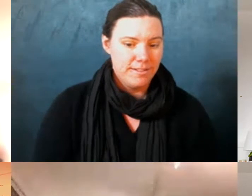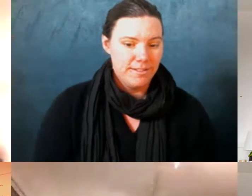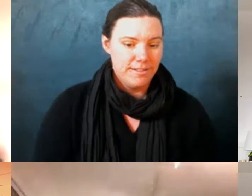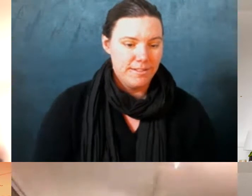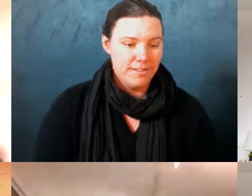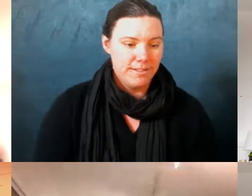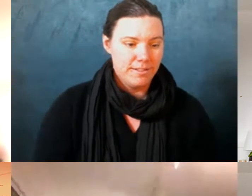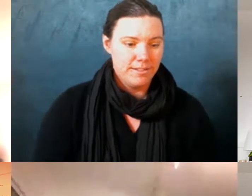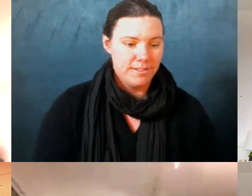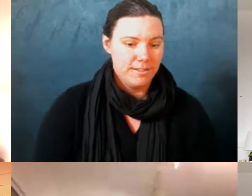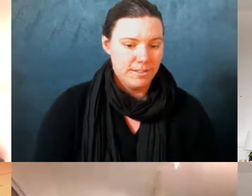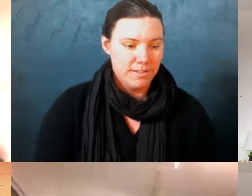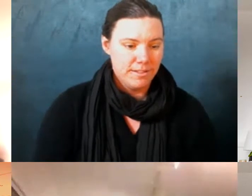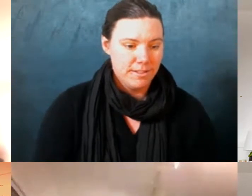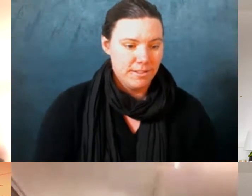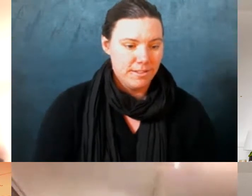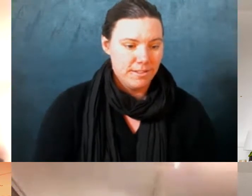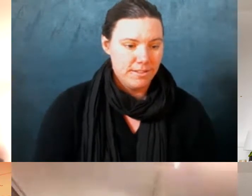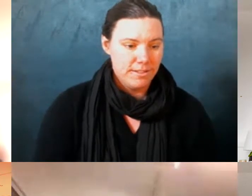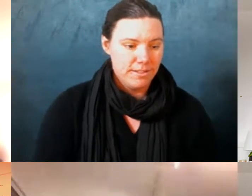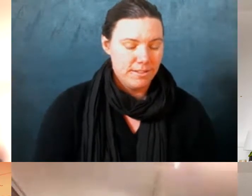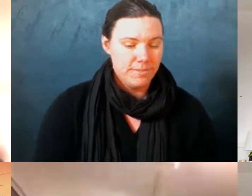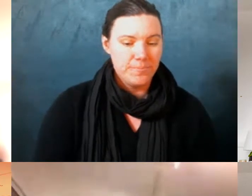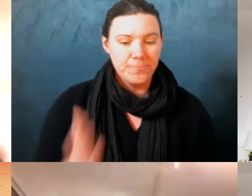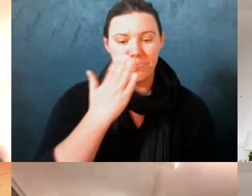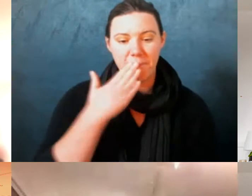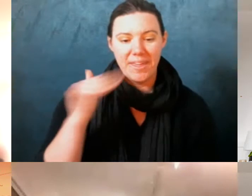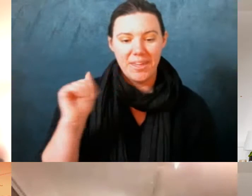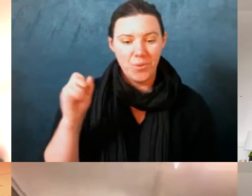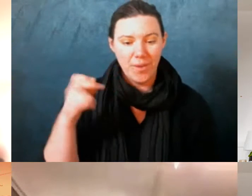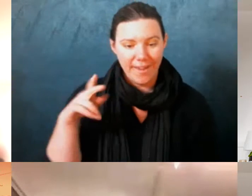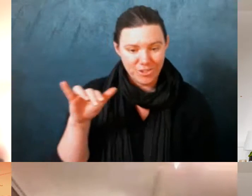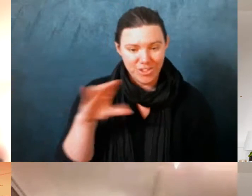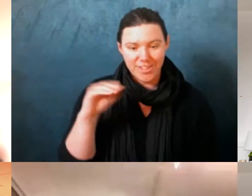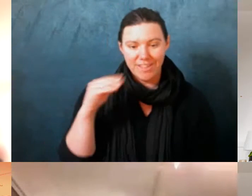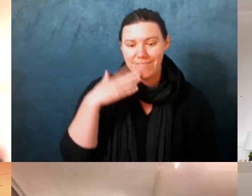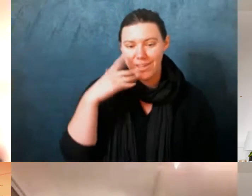[Ross] Thank you, Ashley. And thank you for everyone for joining and thank you to everyone who shared.